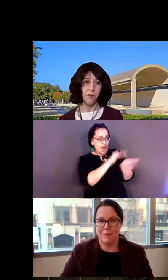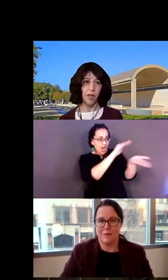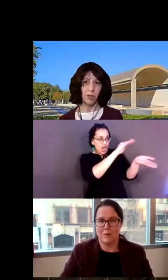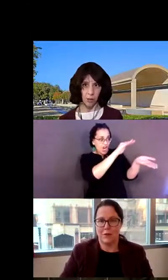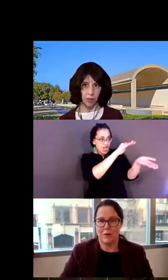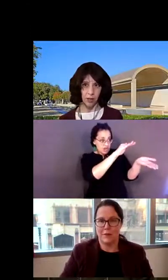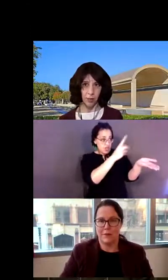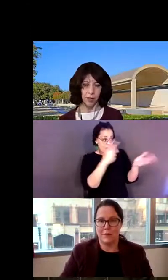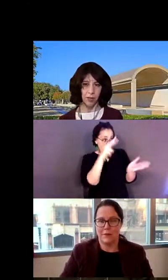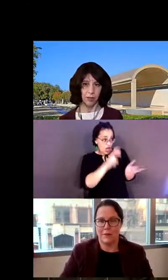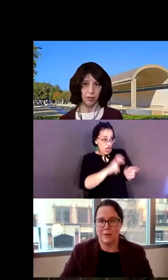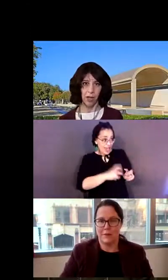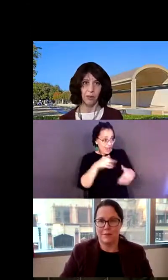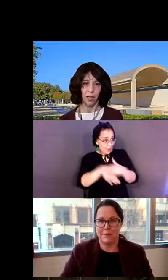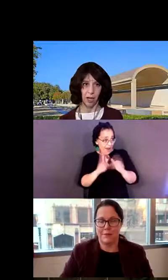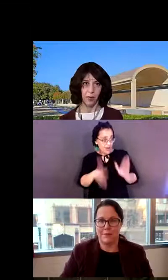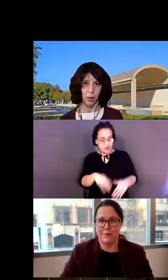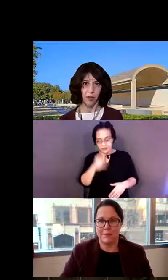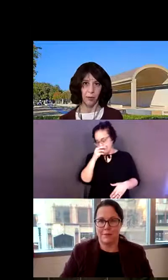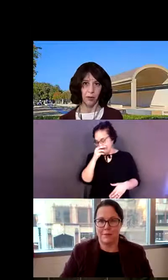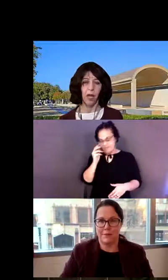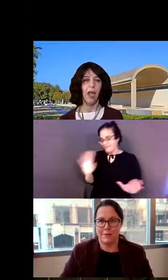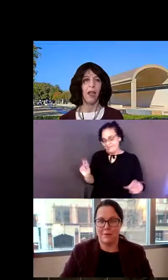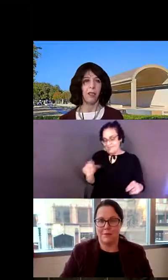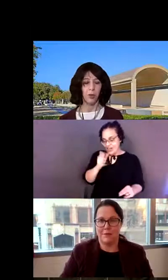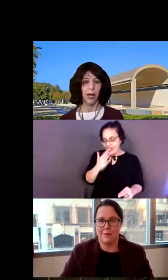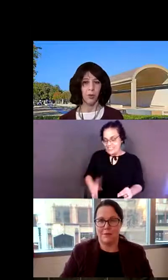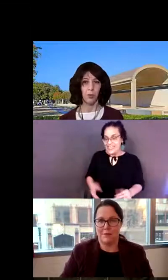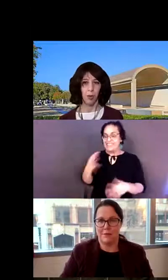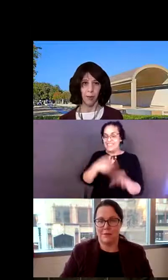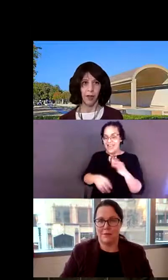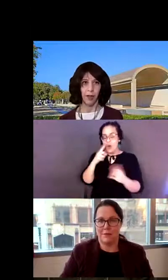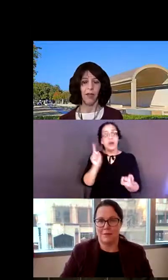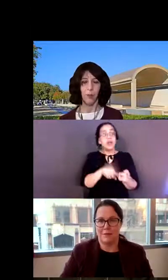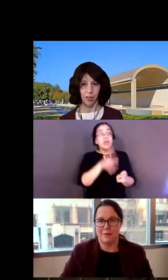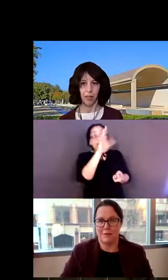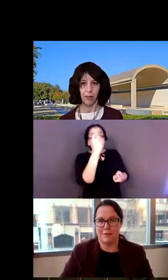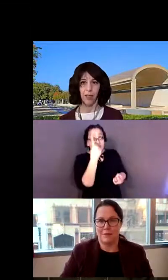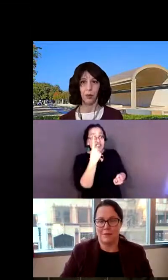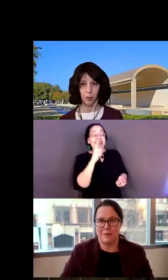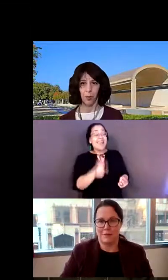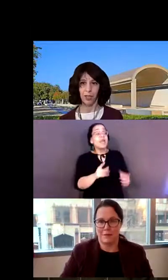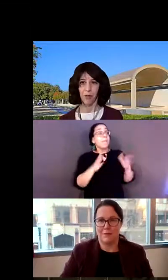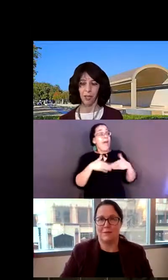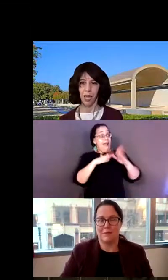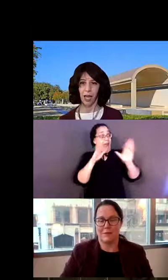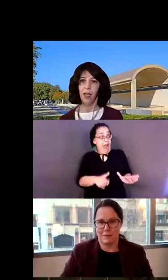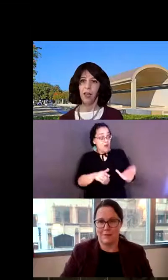the door at the top of the stairs is locked, you're going to have to break through and I store extra propane in the